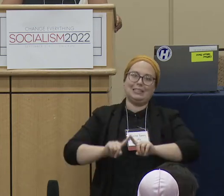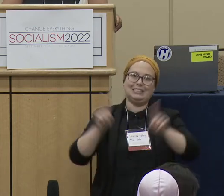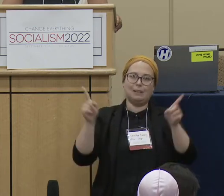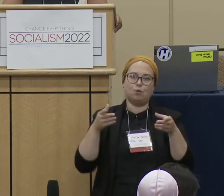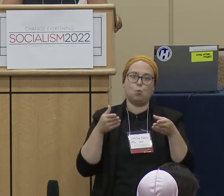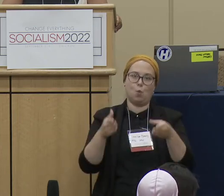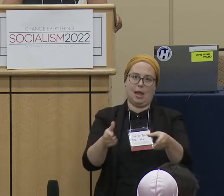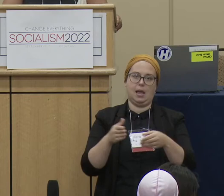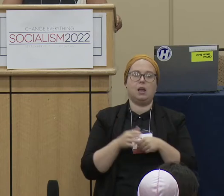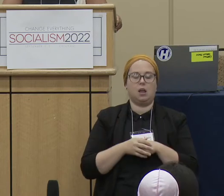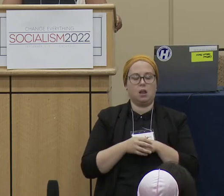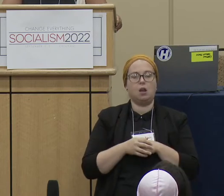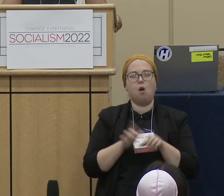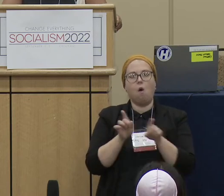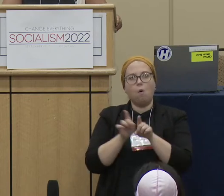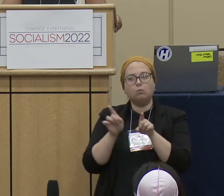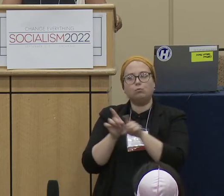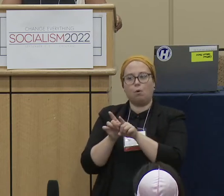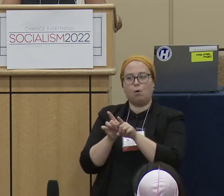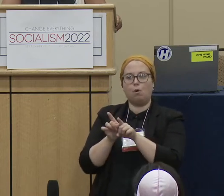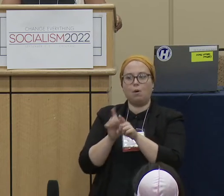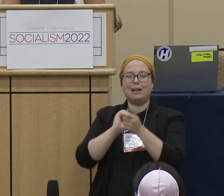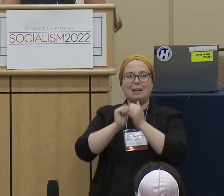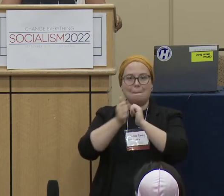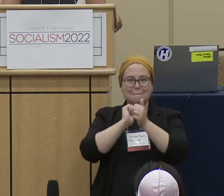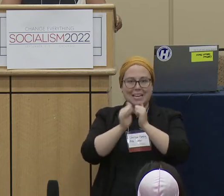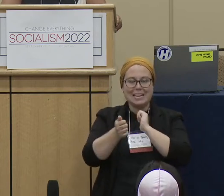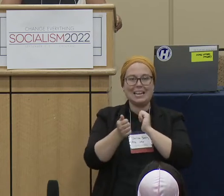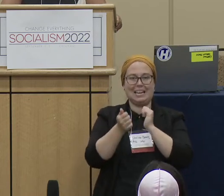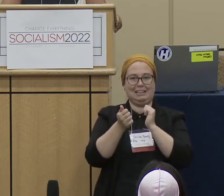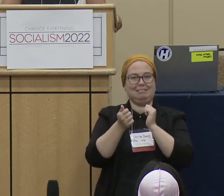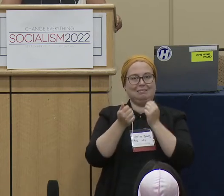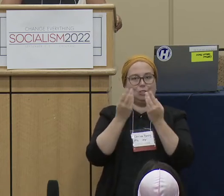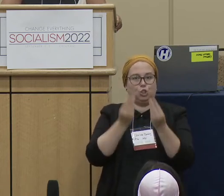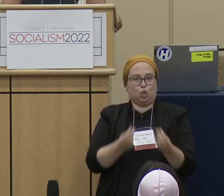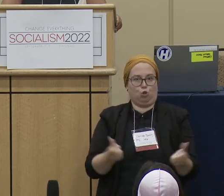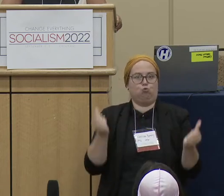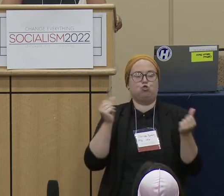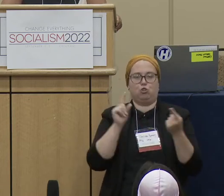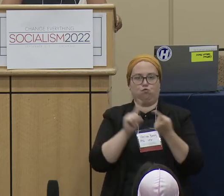new and different way. There are also competeing solutions